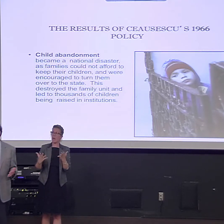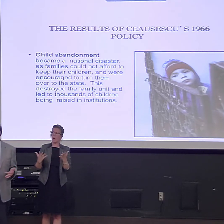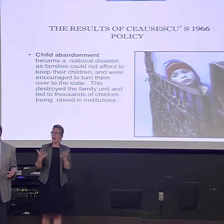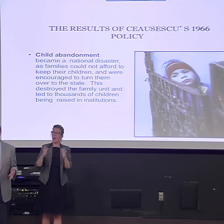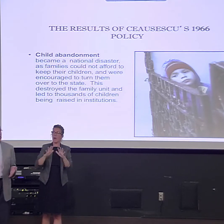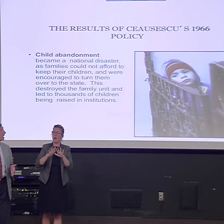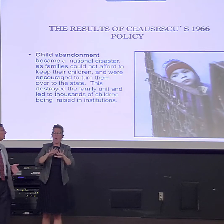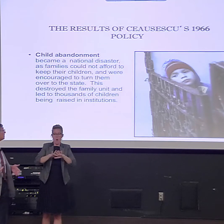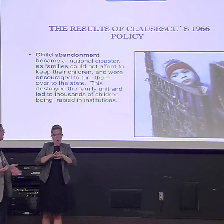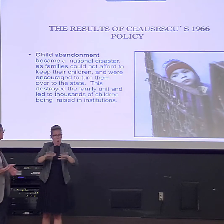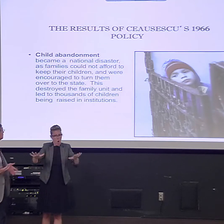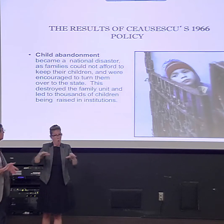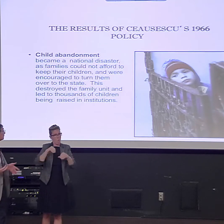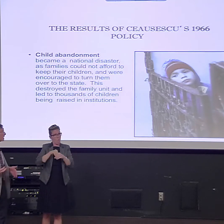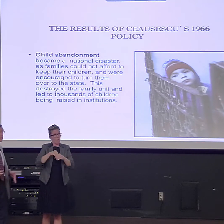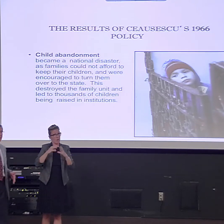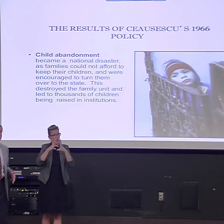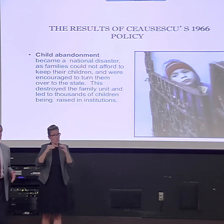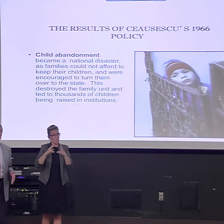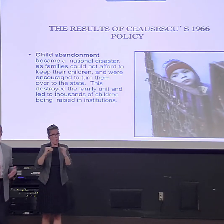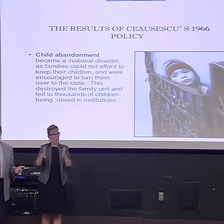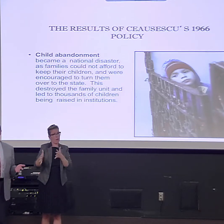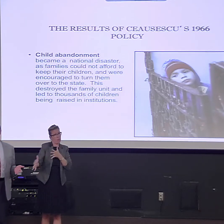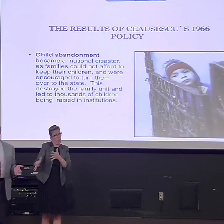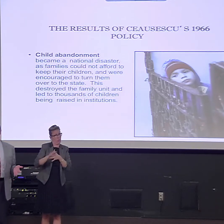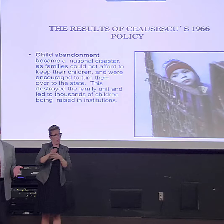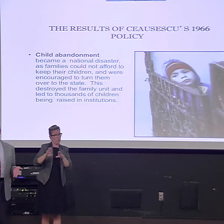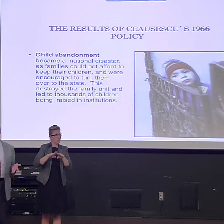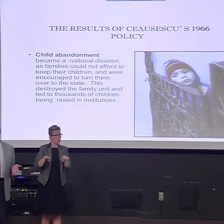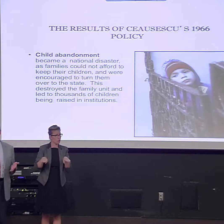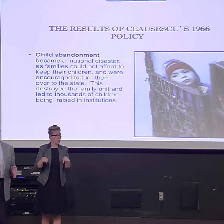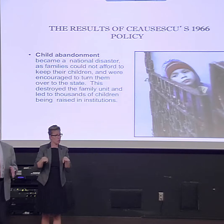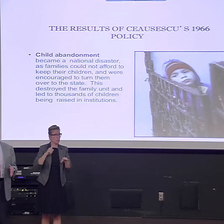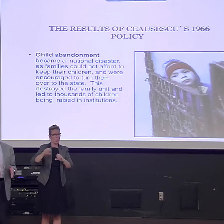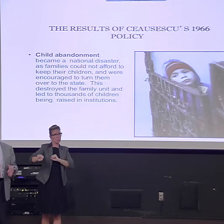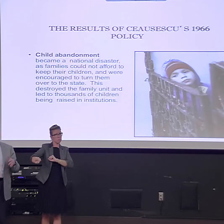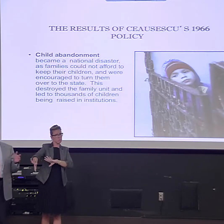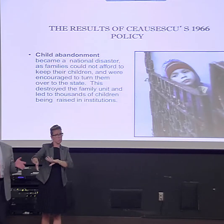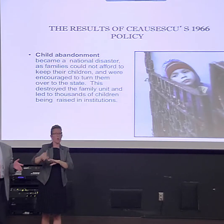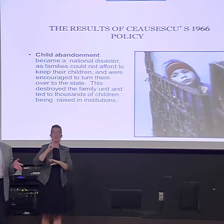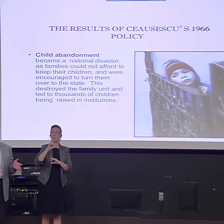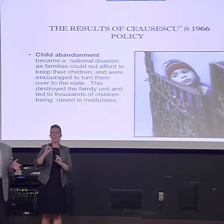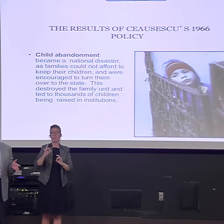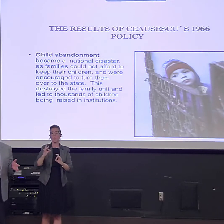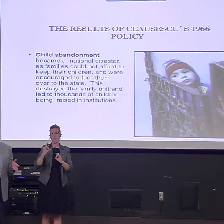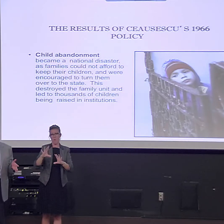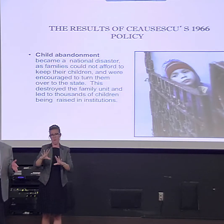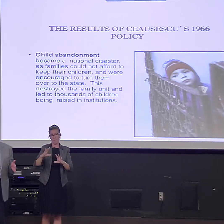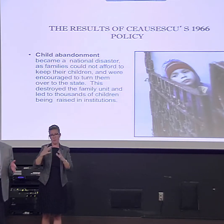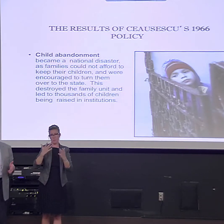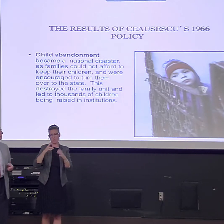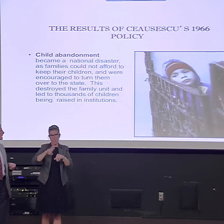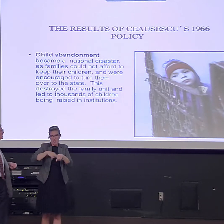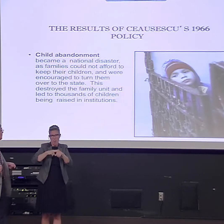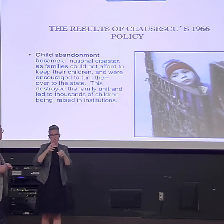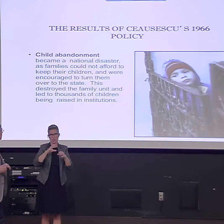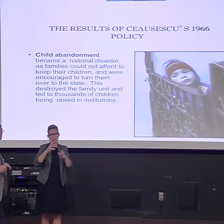in the country a child abandonment it really became a national disaster. The families were really decimated.